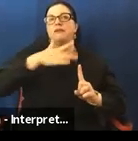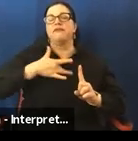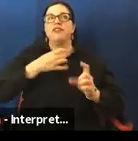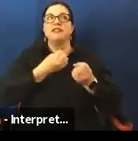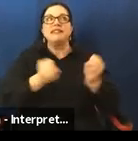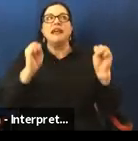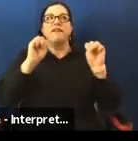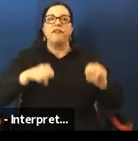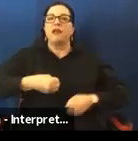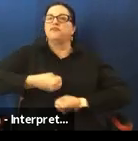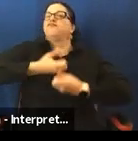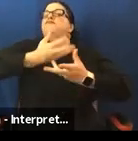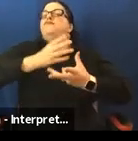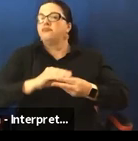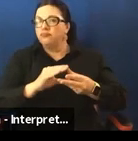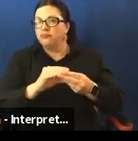Jason Williams: It'd be great if someone took themselves off mute and maybe